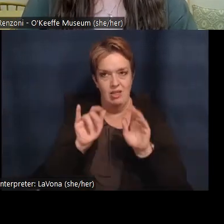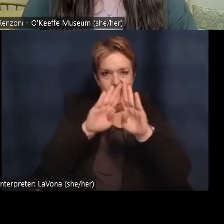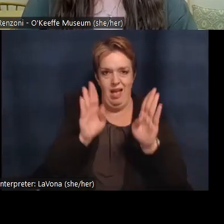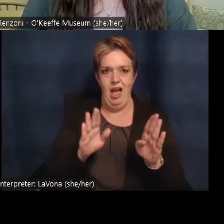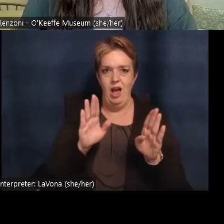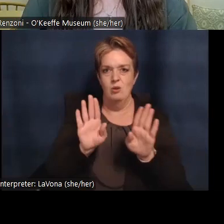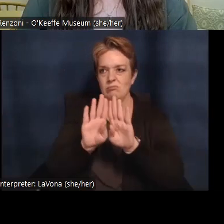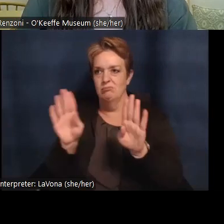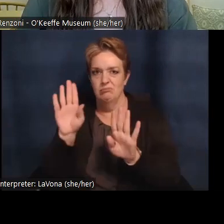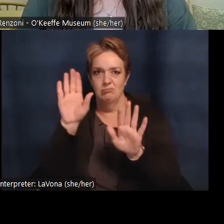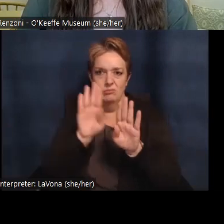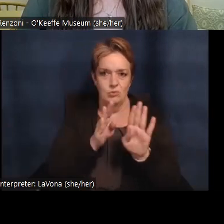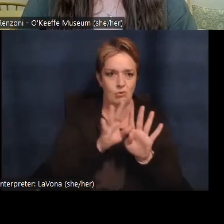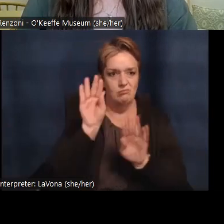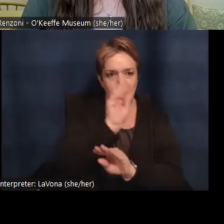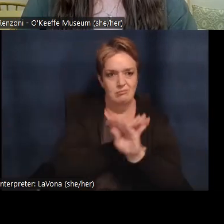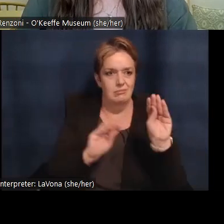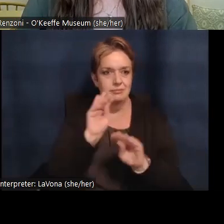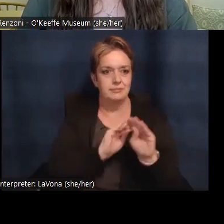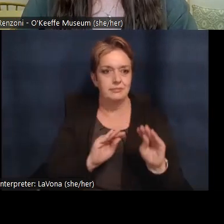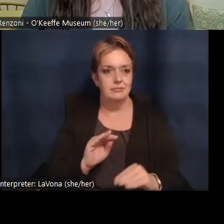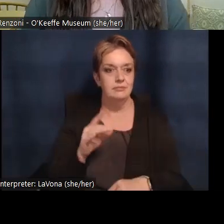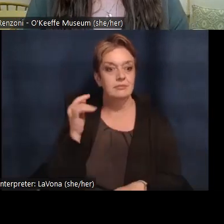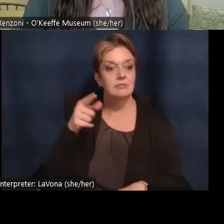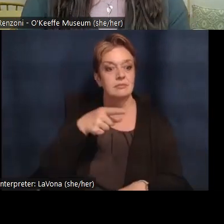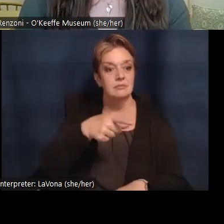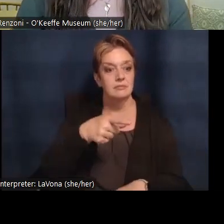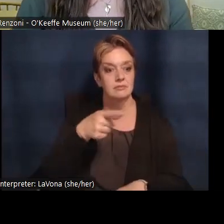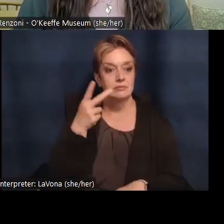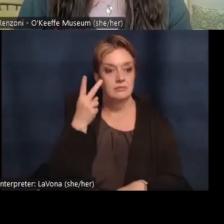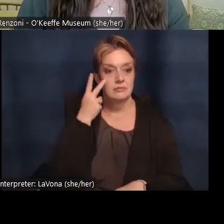One example: these are actually built out of the adobe floor.